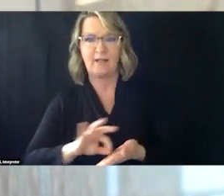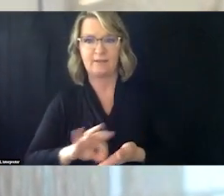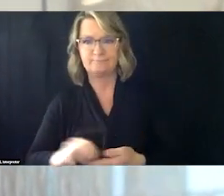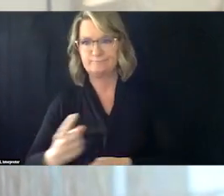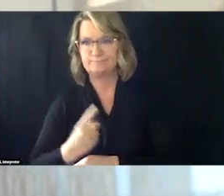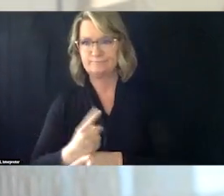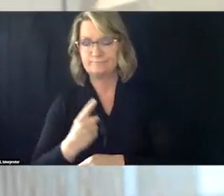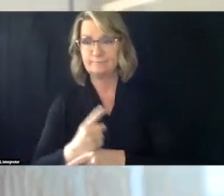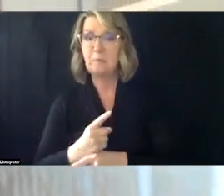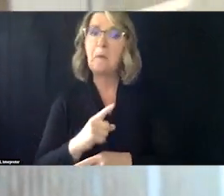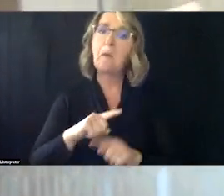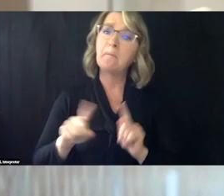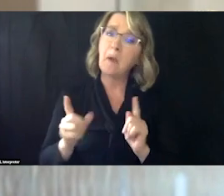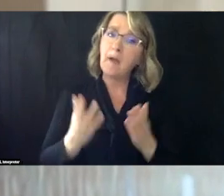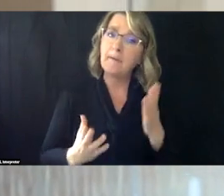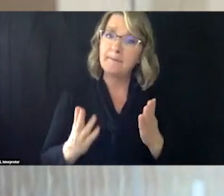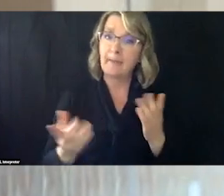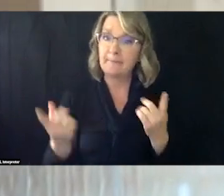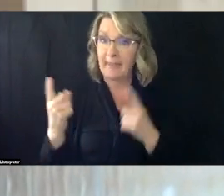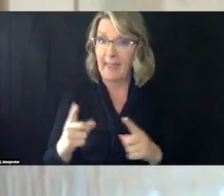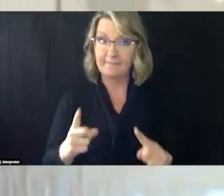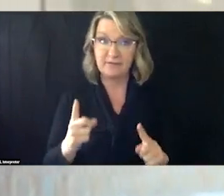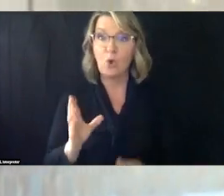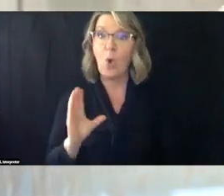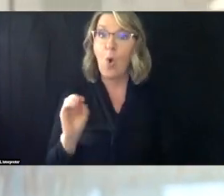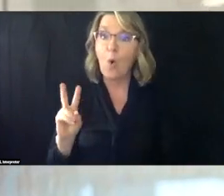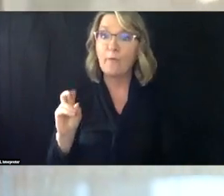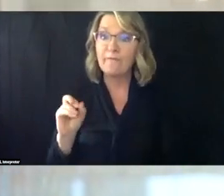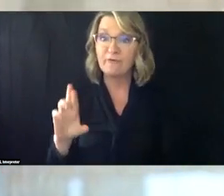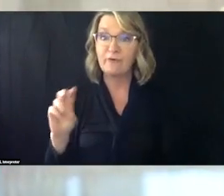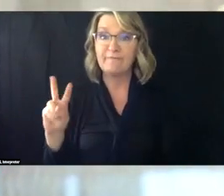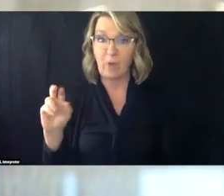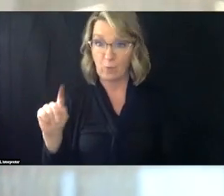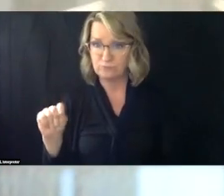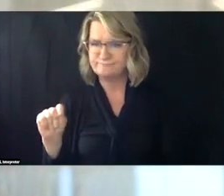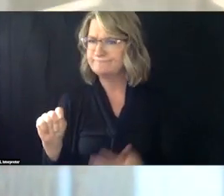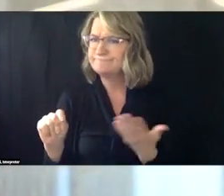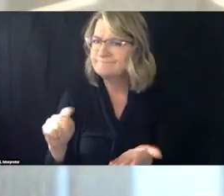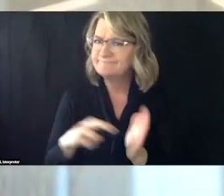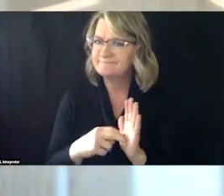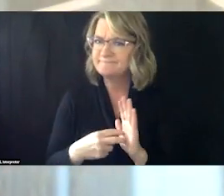but there could be situations where a voter would vote an overvote so what is an overvote